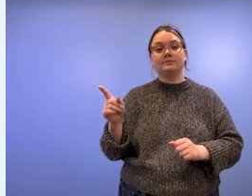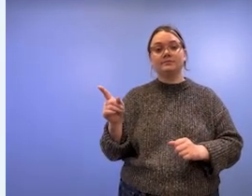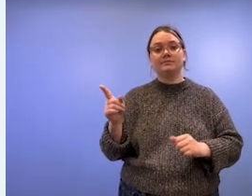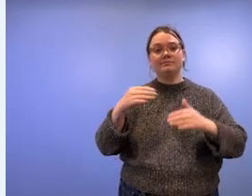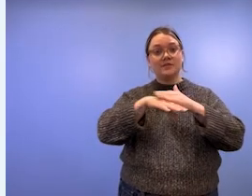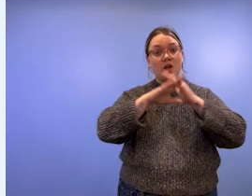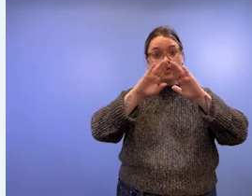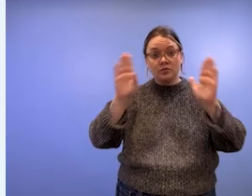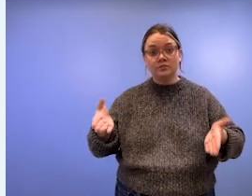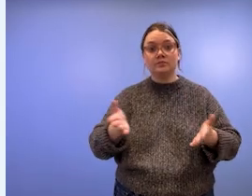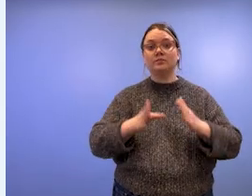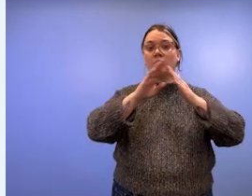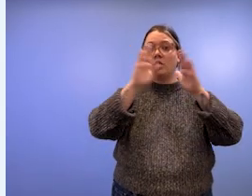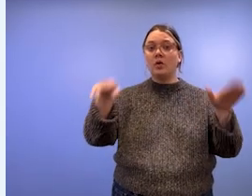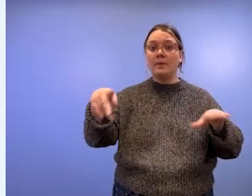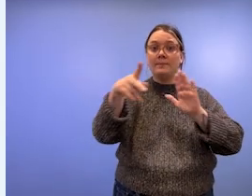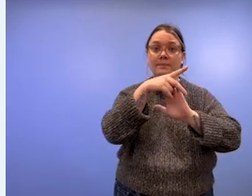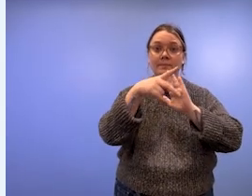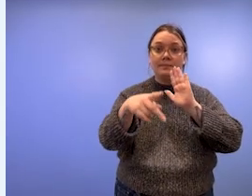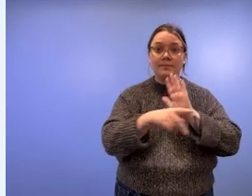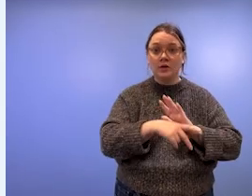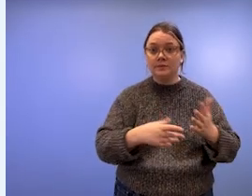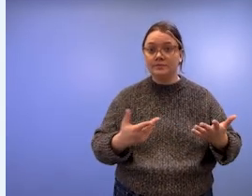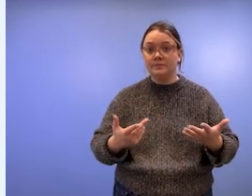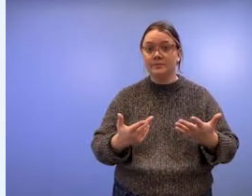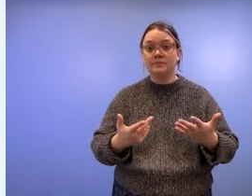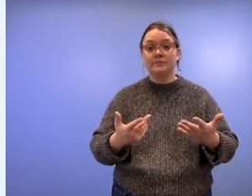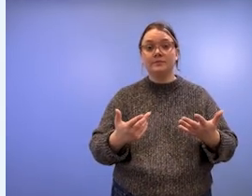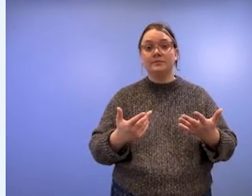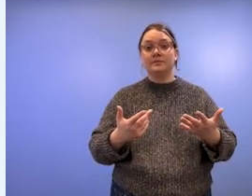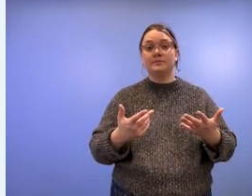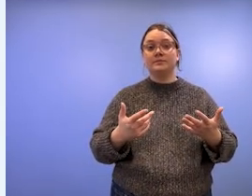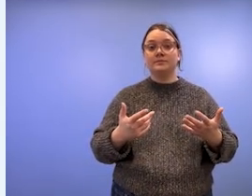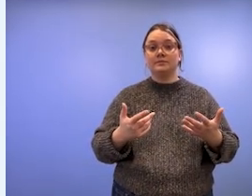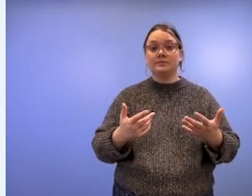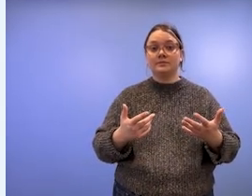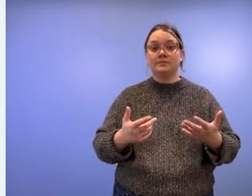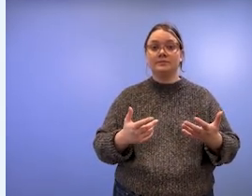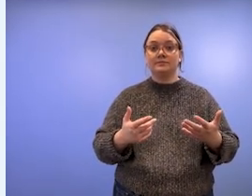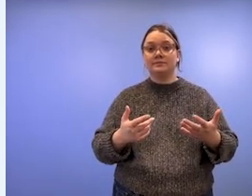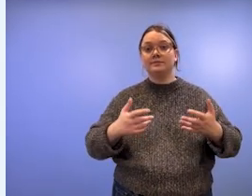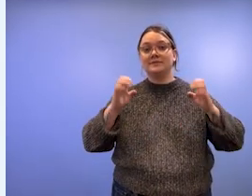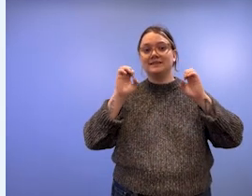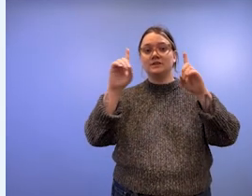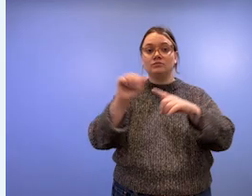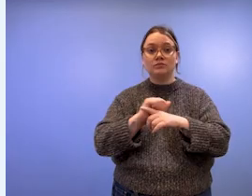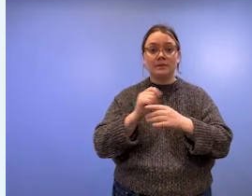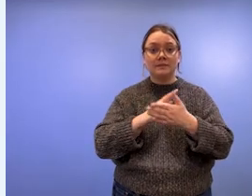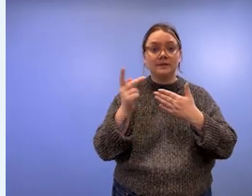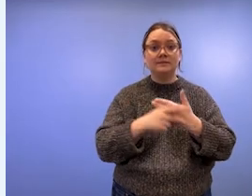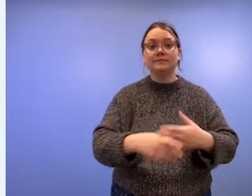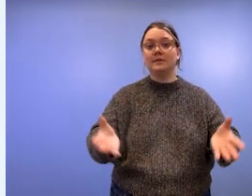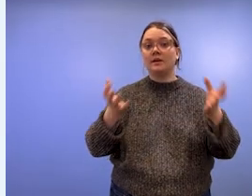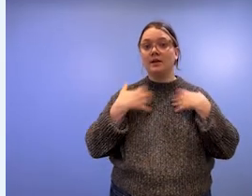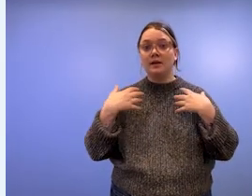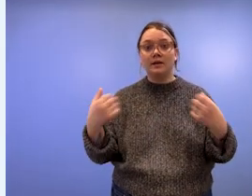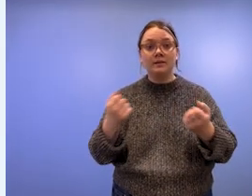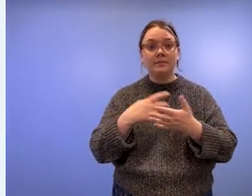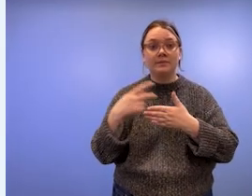accessible housing, housing policies, educational training programs, health programs, and the way